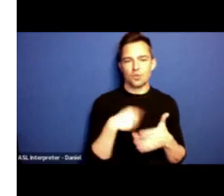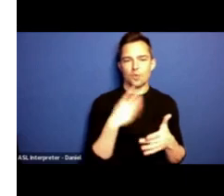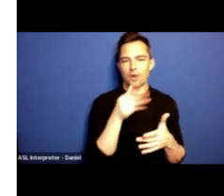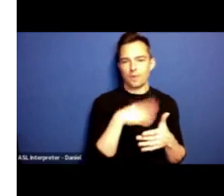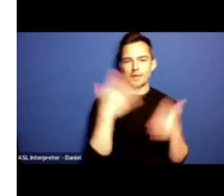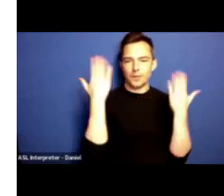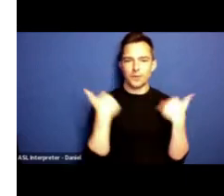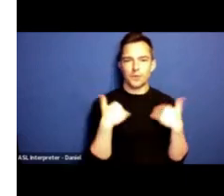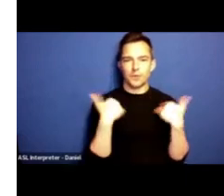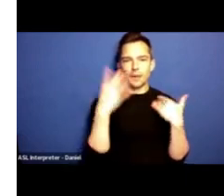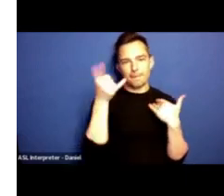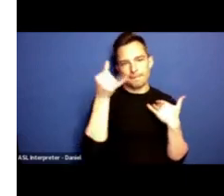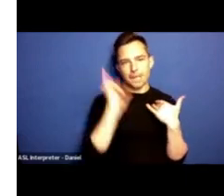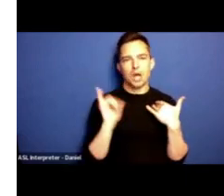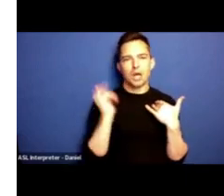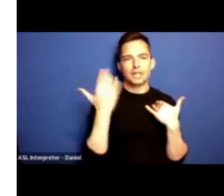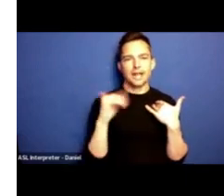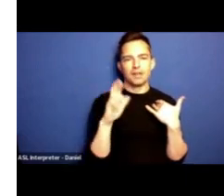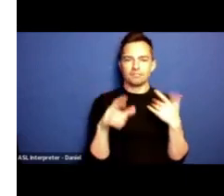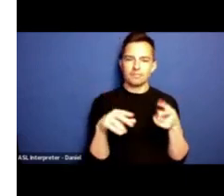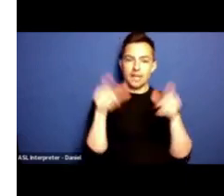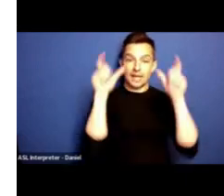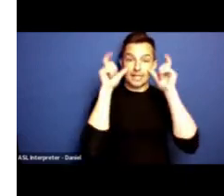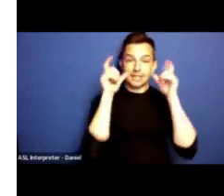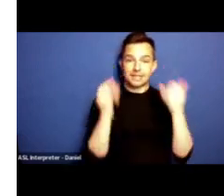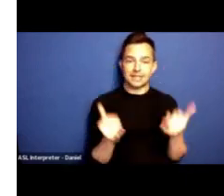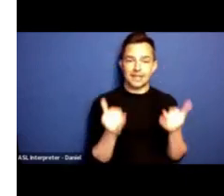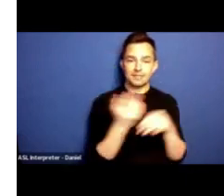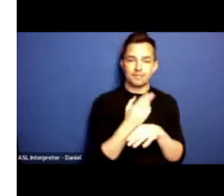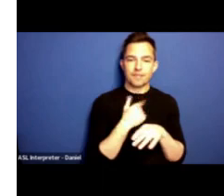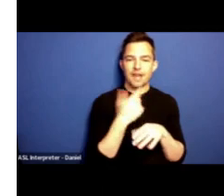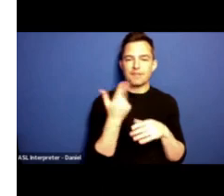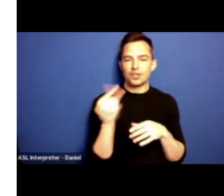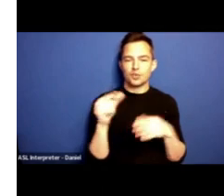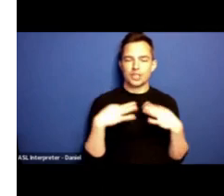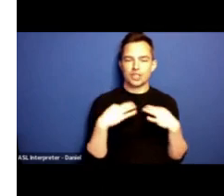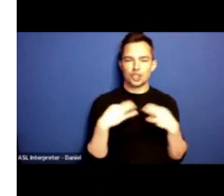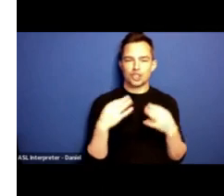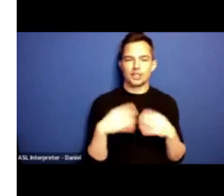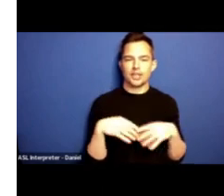length blonde hair, and I'm wearing glasses today, I have a green shirt on and a tan jacket